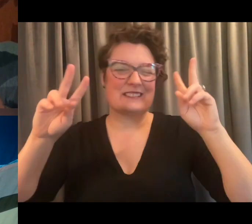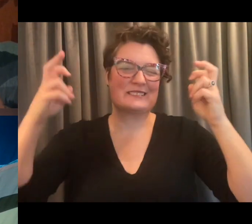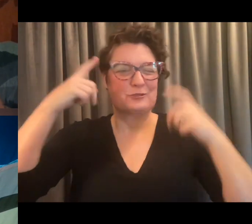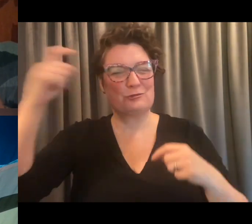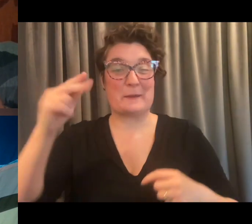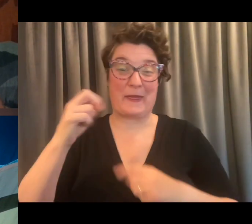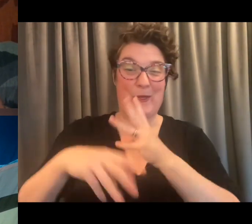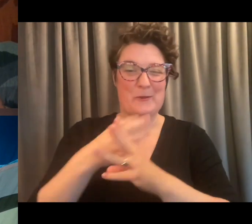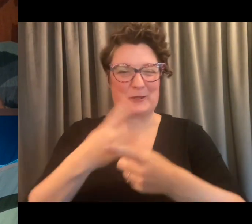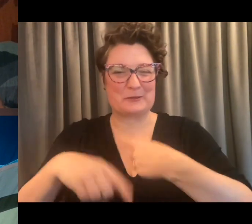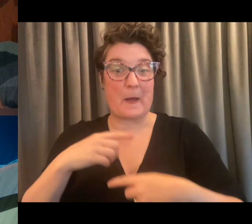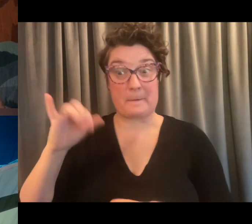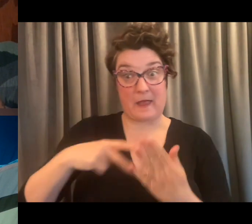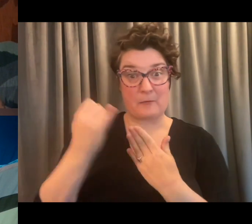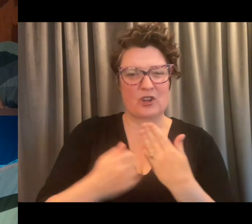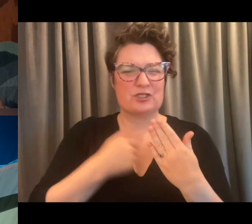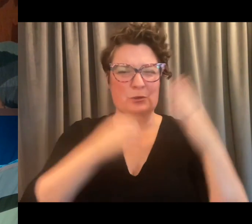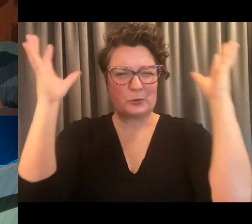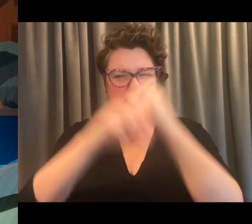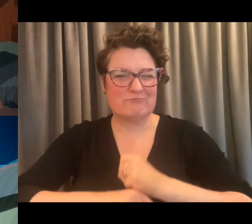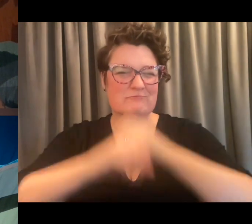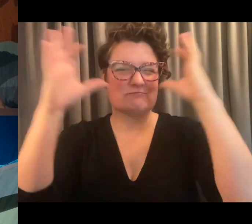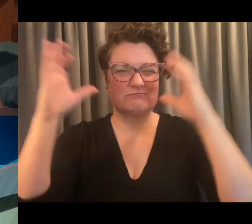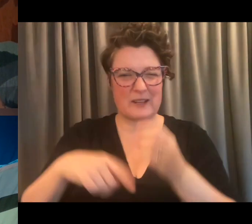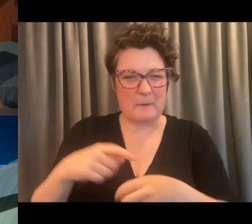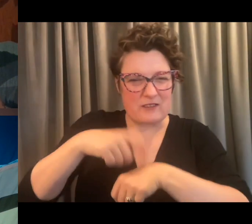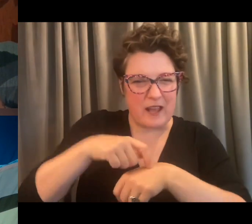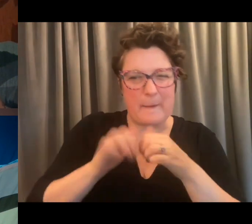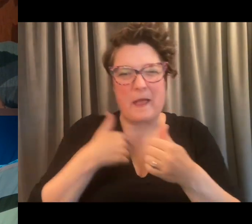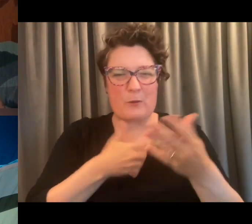A project where we reimagine time and the ways we relate to it, aligned with